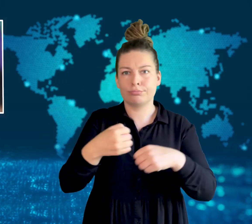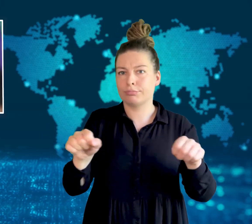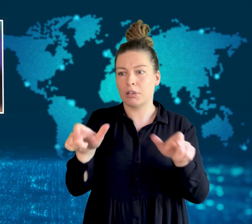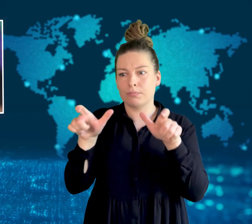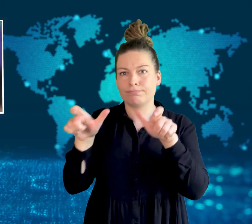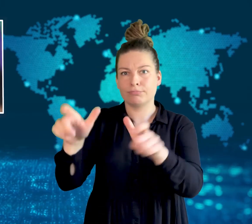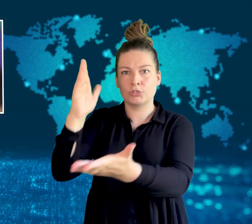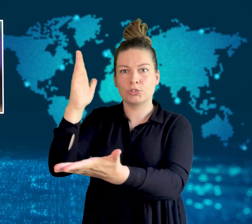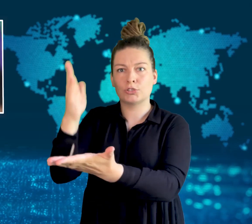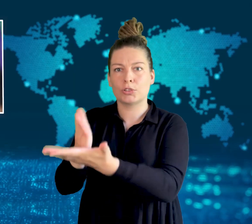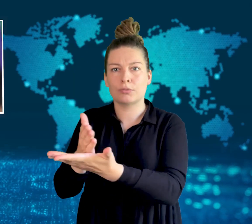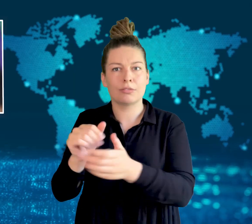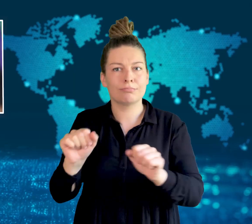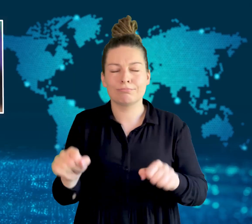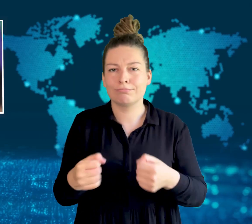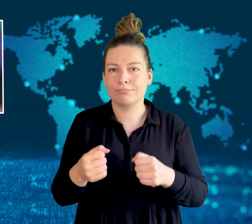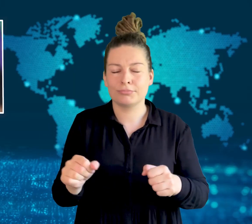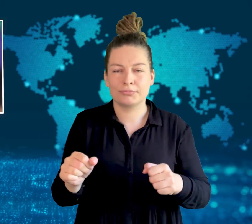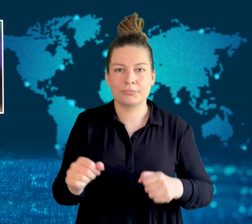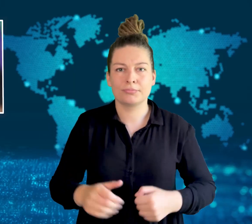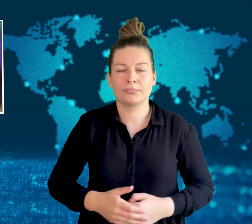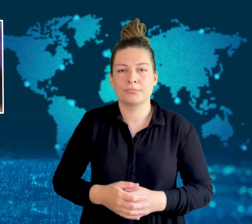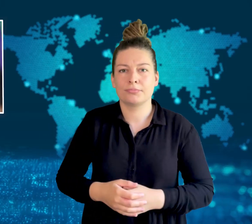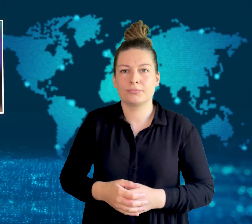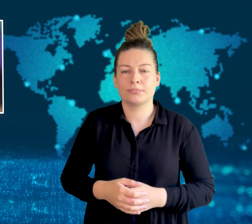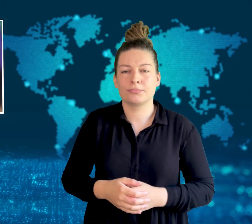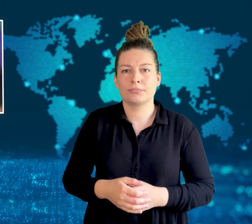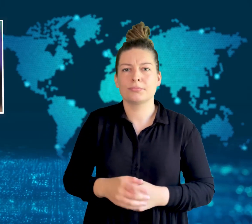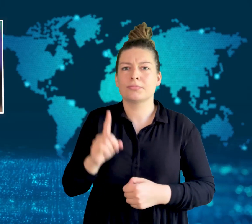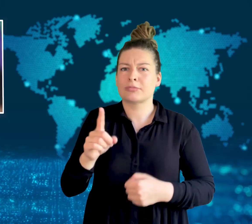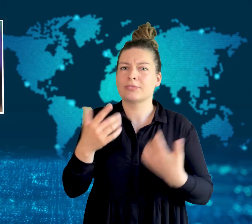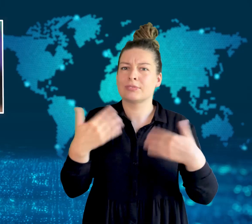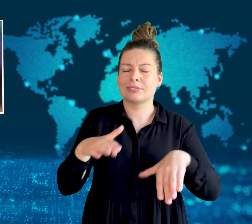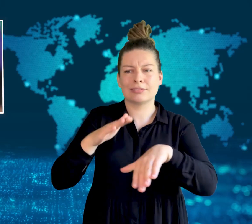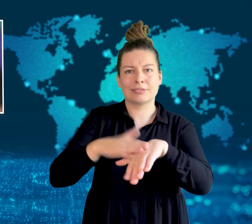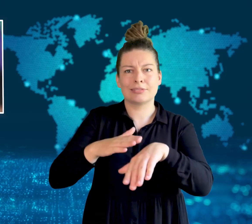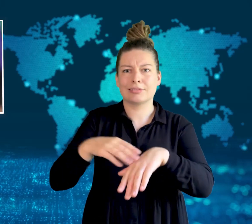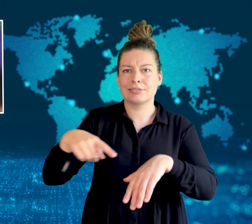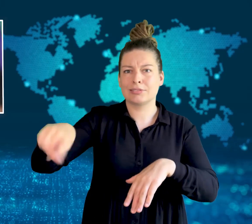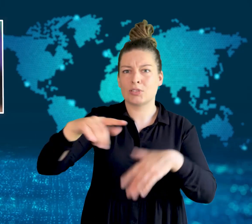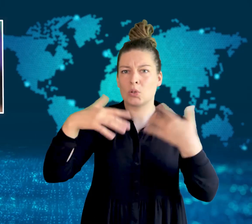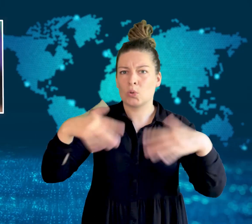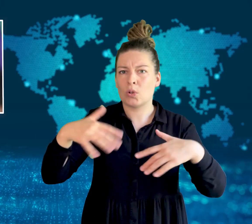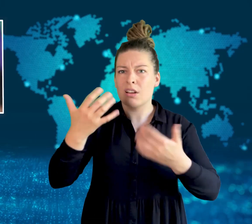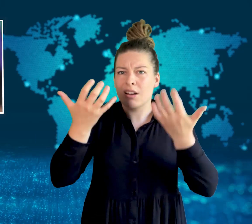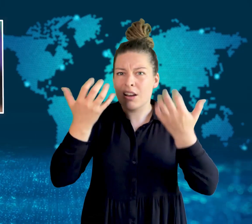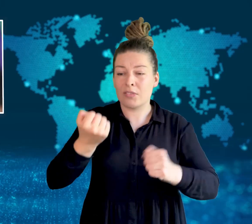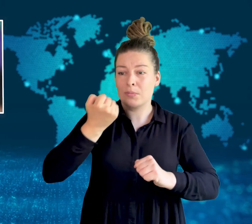was because of the repeated violence that had occurred against